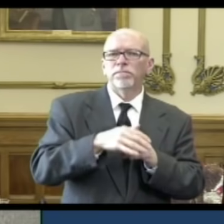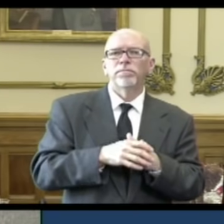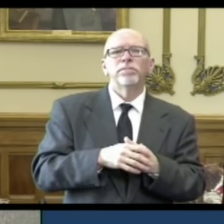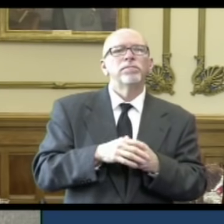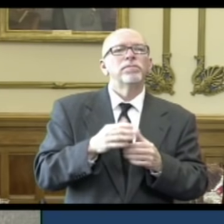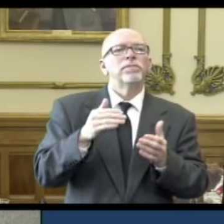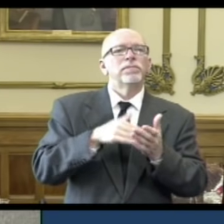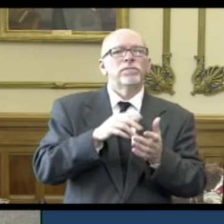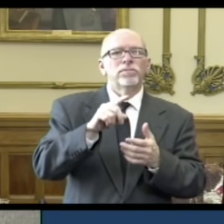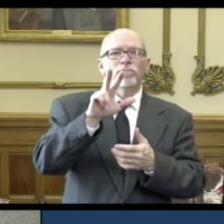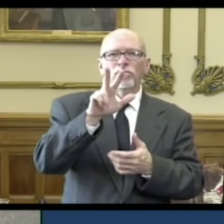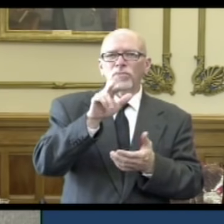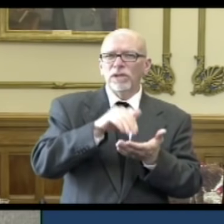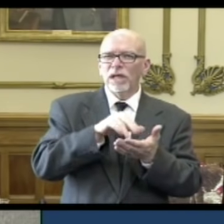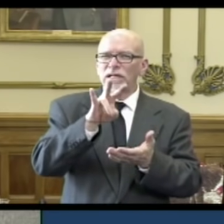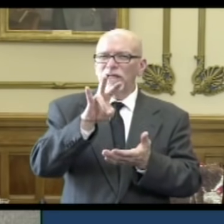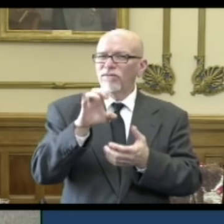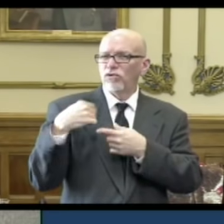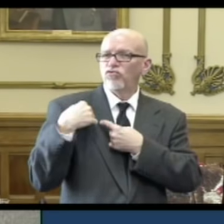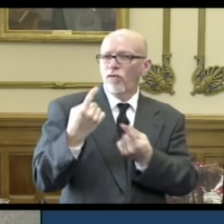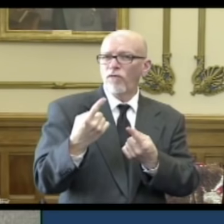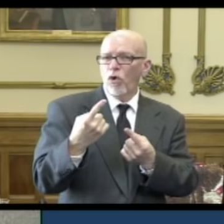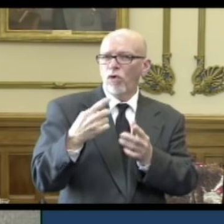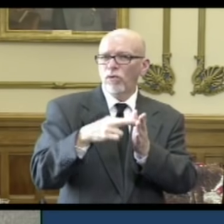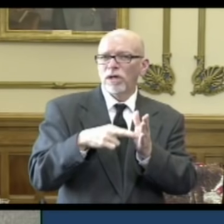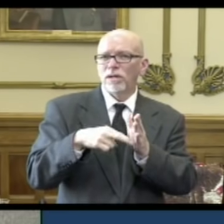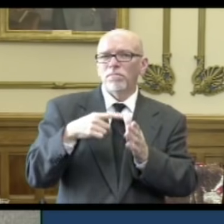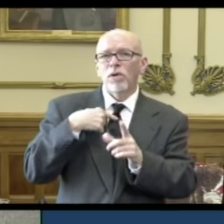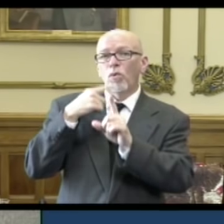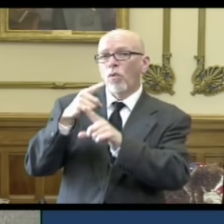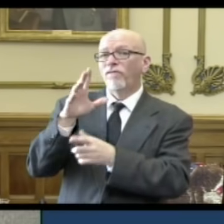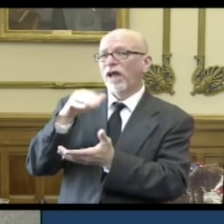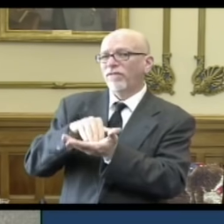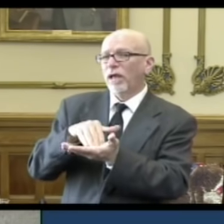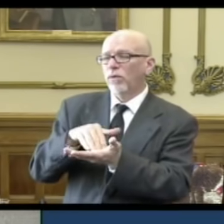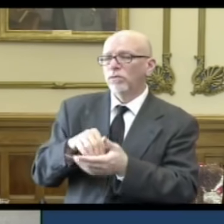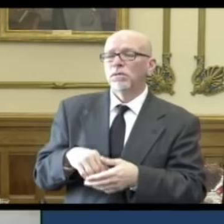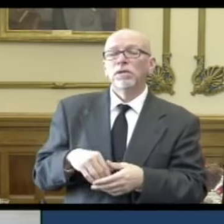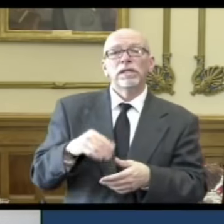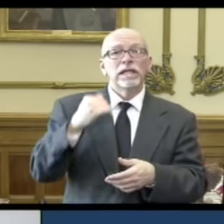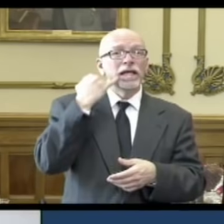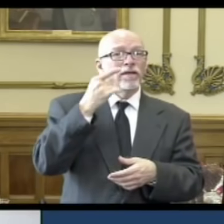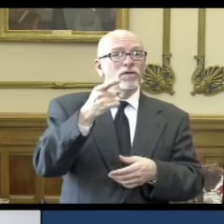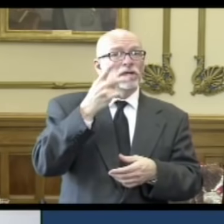OF THAT BEING IN AN ANTIBIOTIC AND A DIAGNOSTIC. STUDY